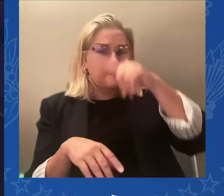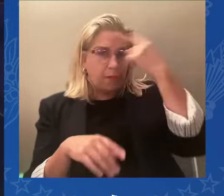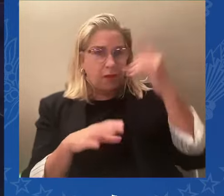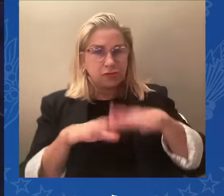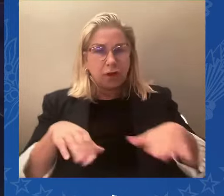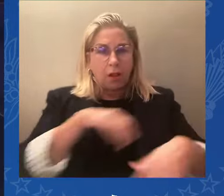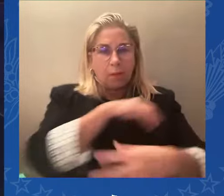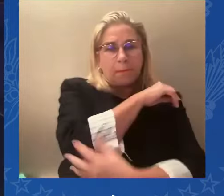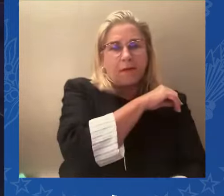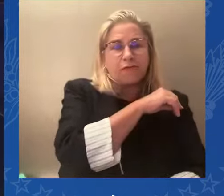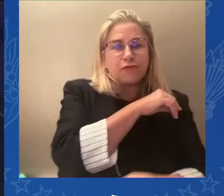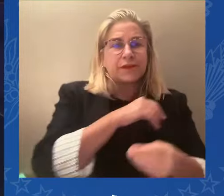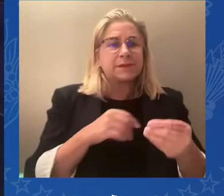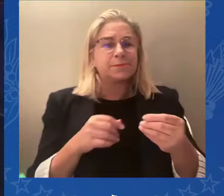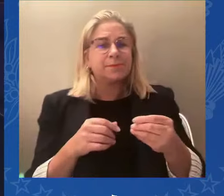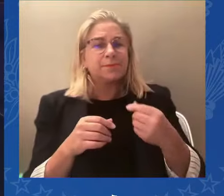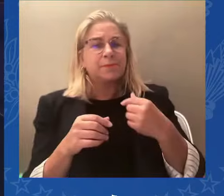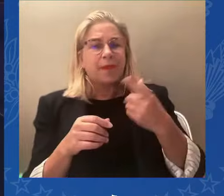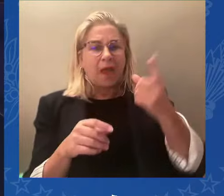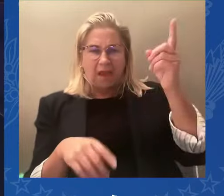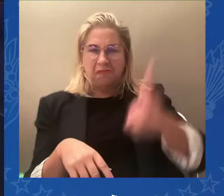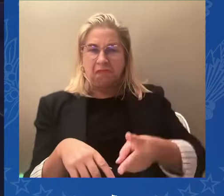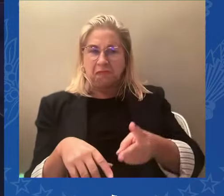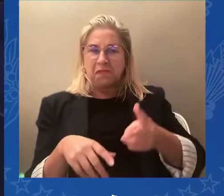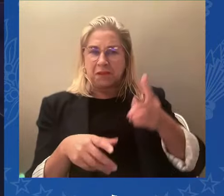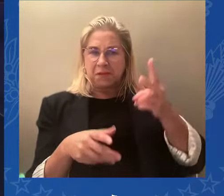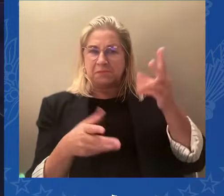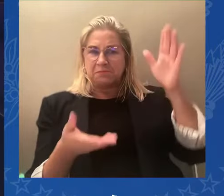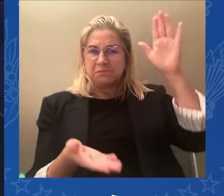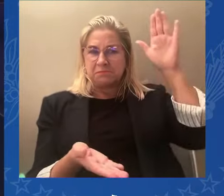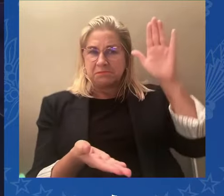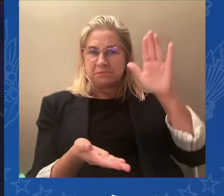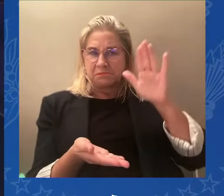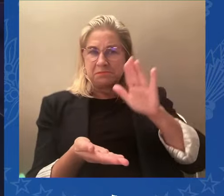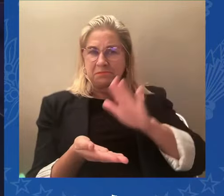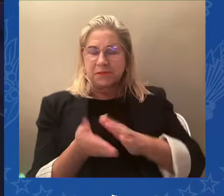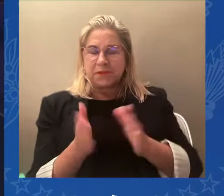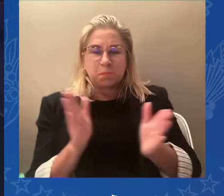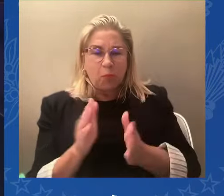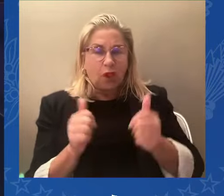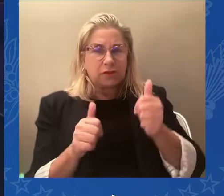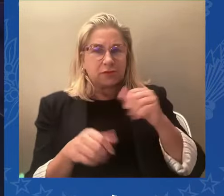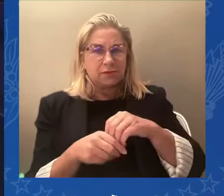I’ve been fighting for this a long, long time -- we’re finally reconnecting Black neighborhoods that were cut off